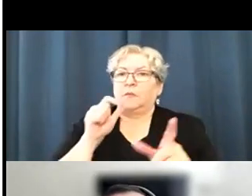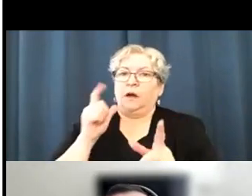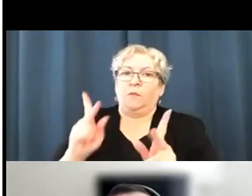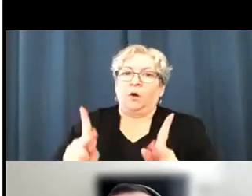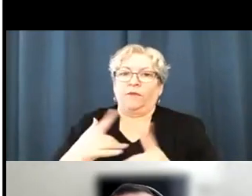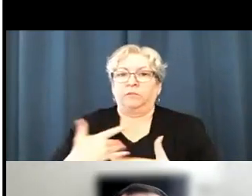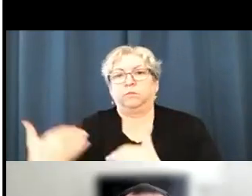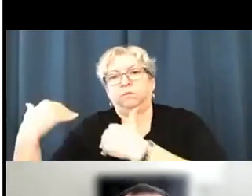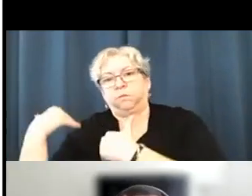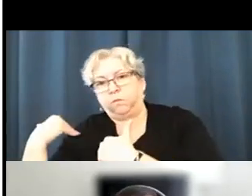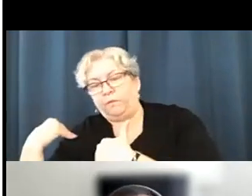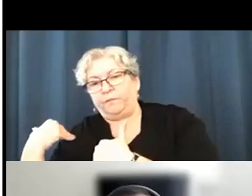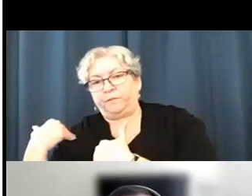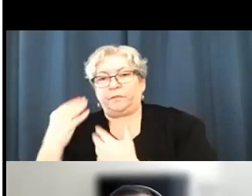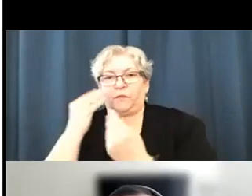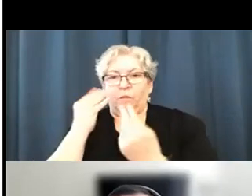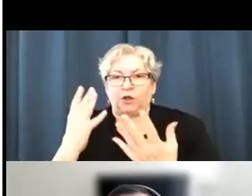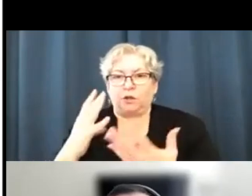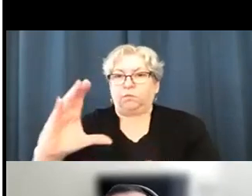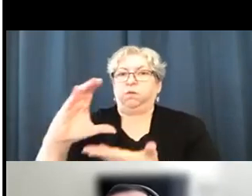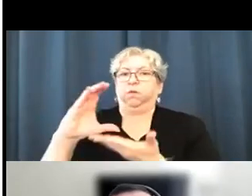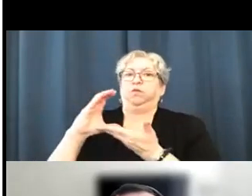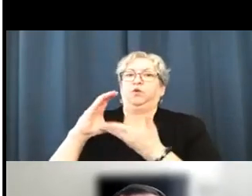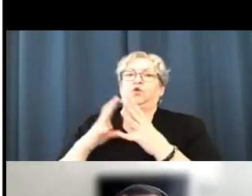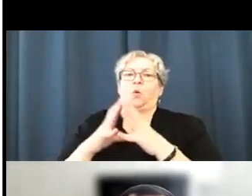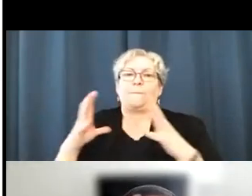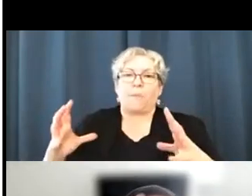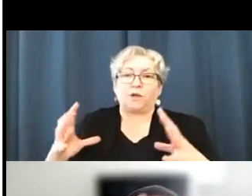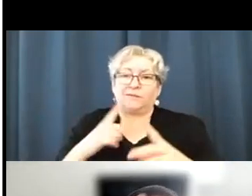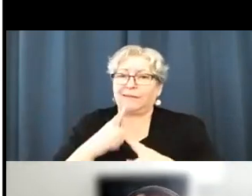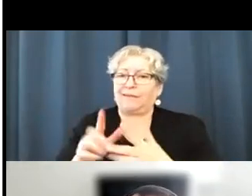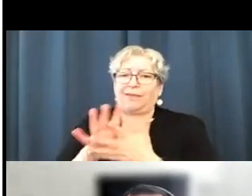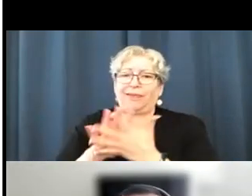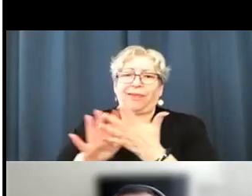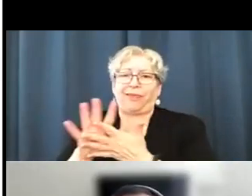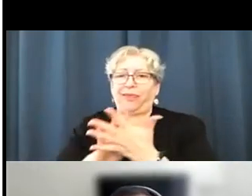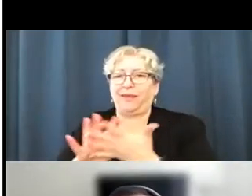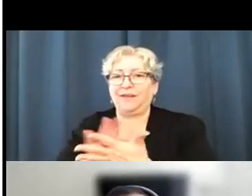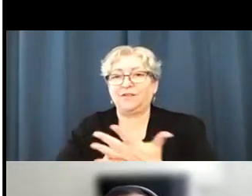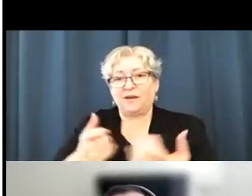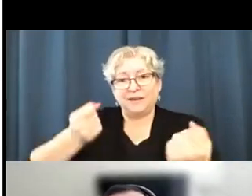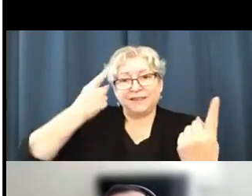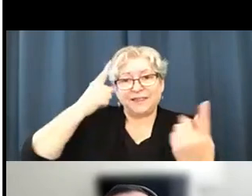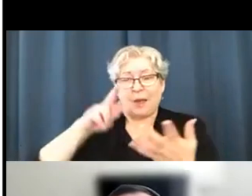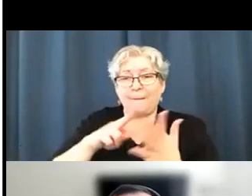with too much information or information that's jumbled. And so, understandable, there's a lot of excellent principles here